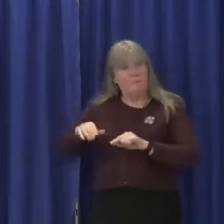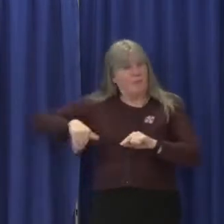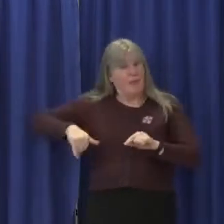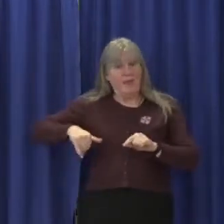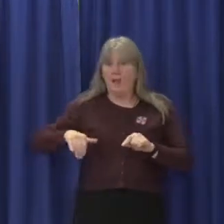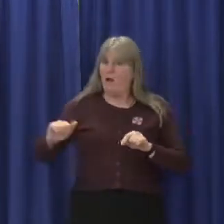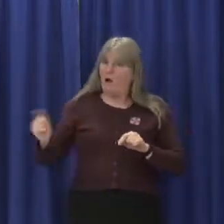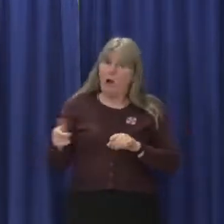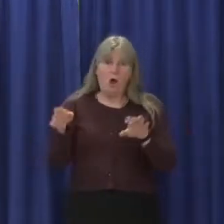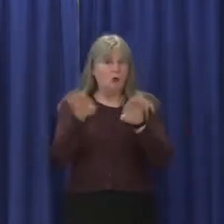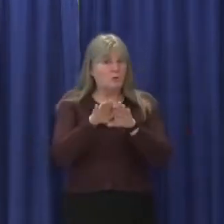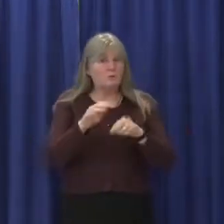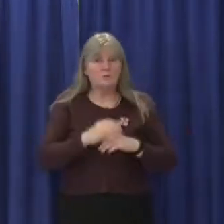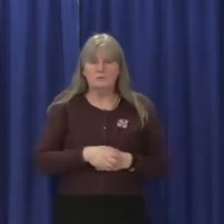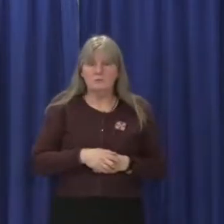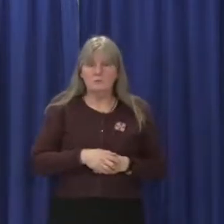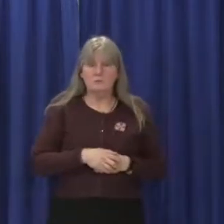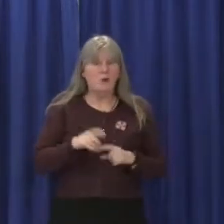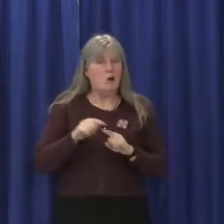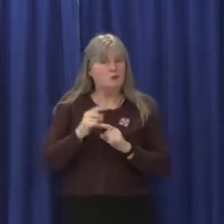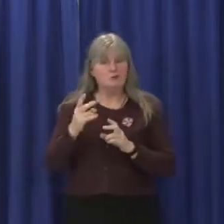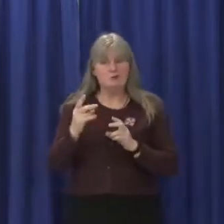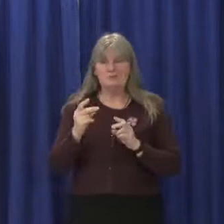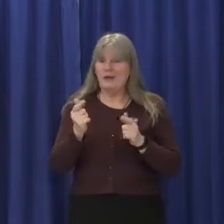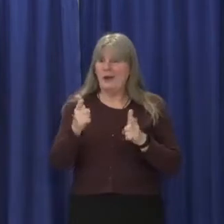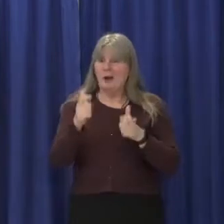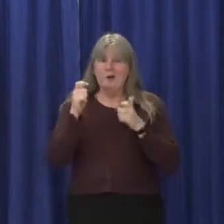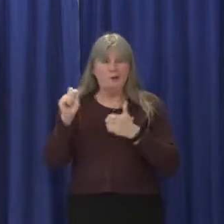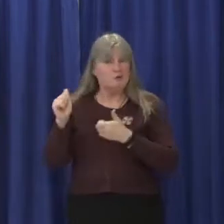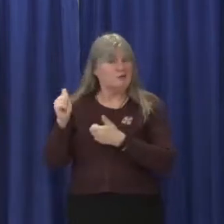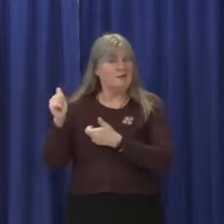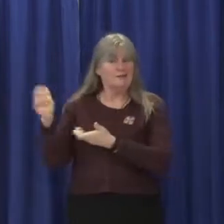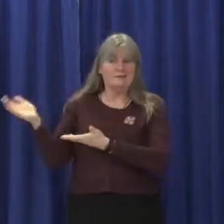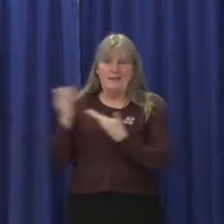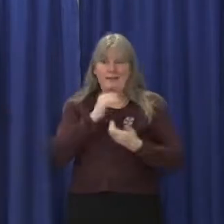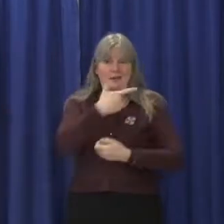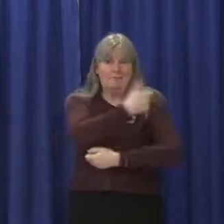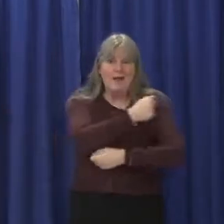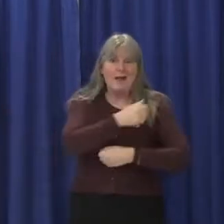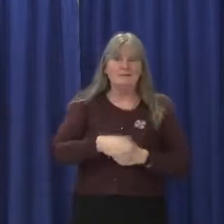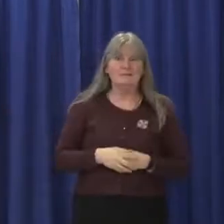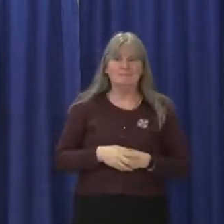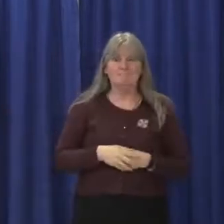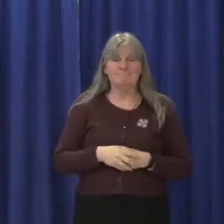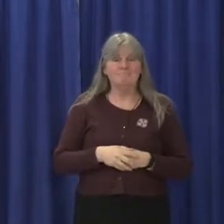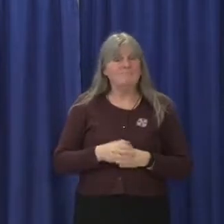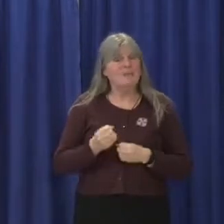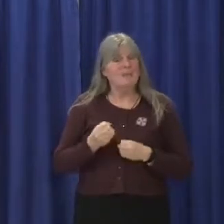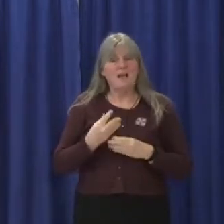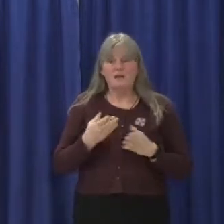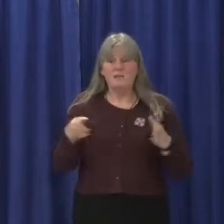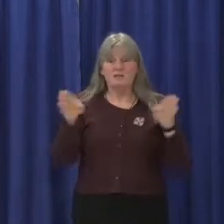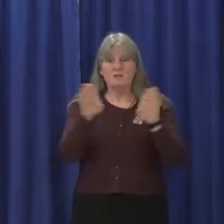vaccines compared to other jurisdictions. Not having to close down as much as other jurisdictions,